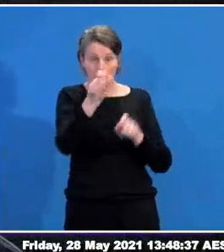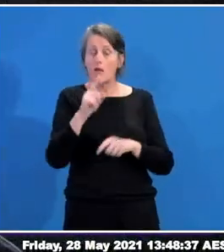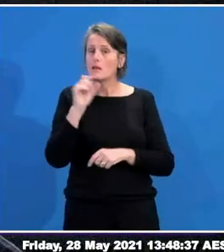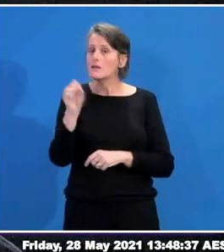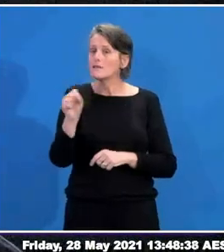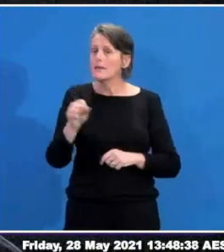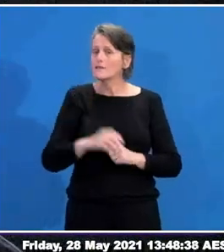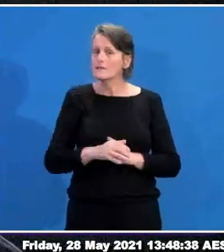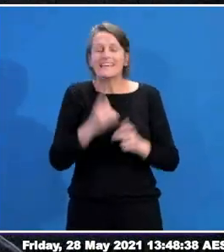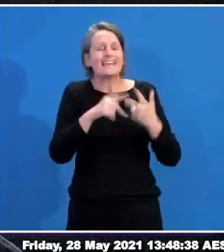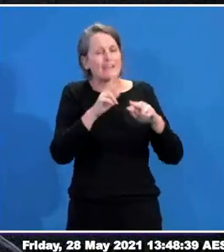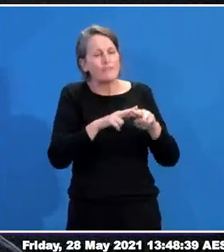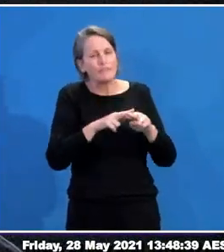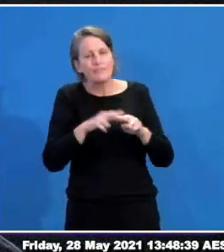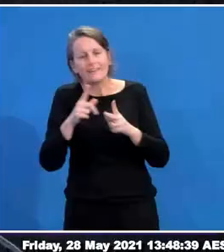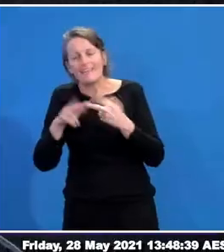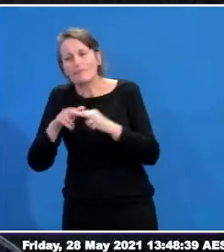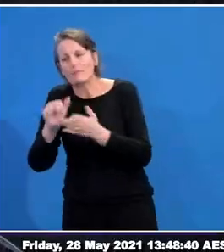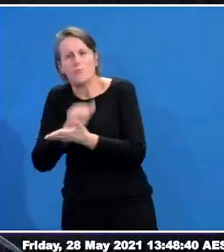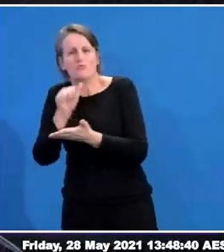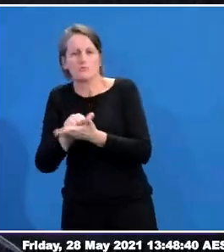In appropriate cases? MR McNAUGHTON: I was going to say that.